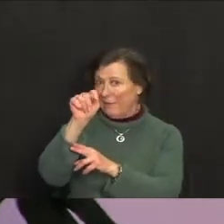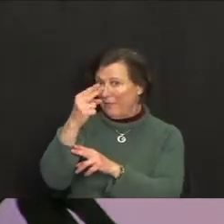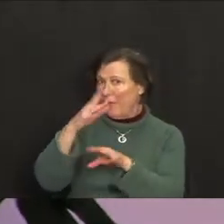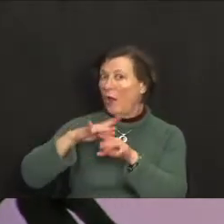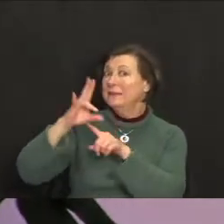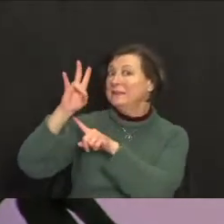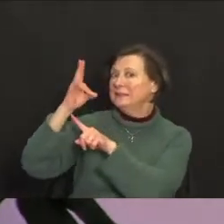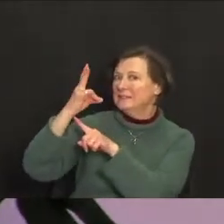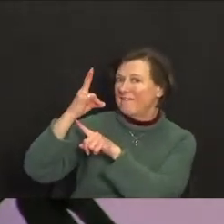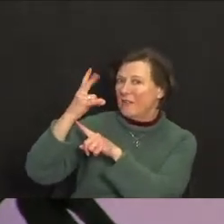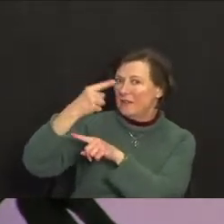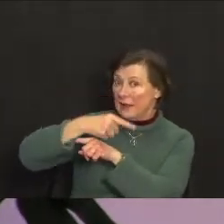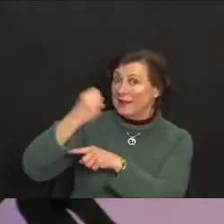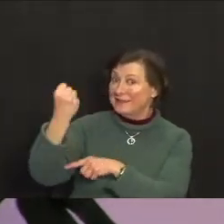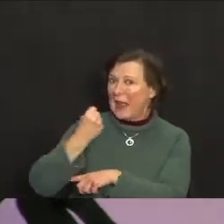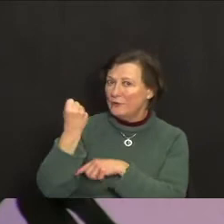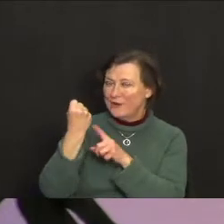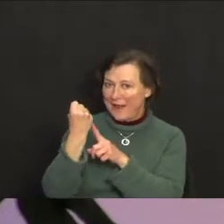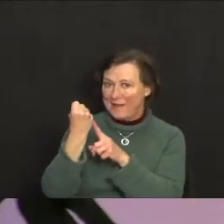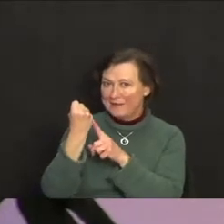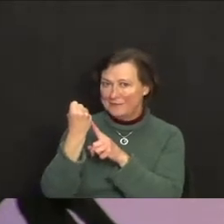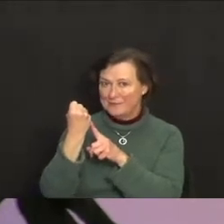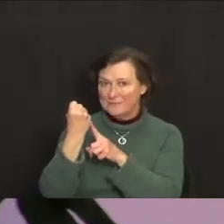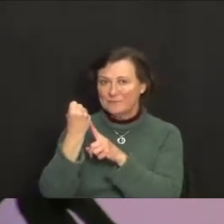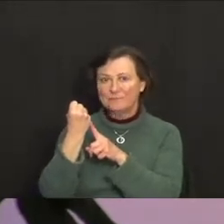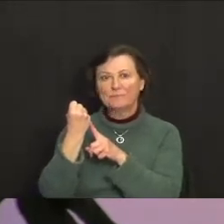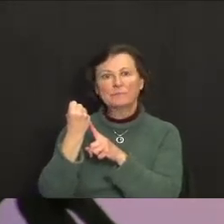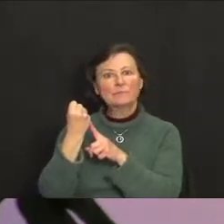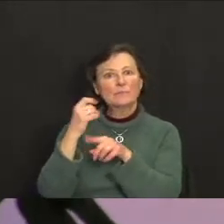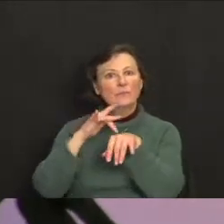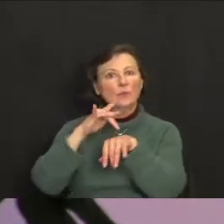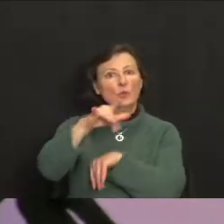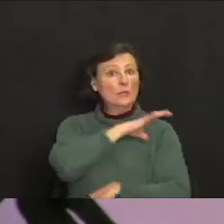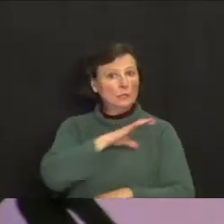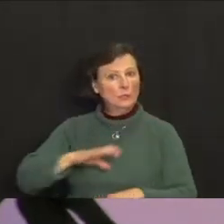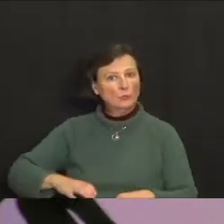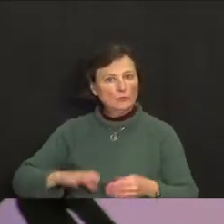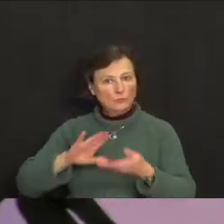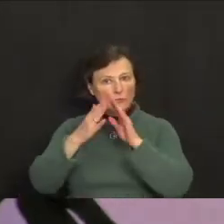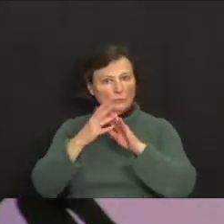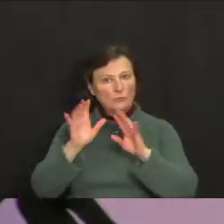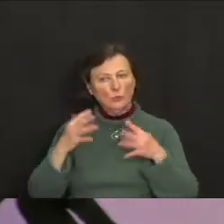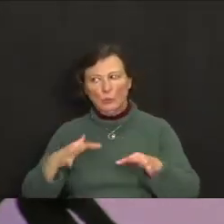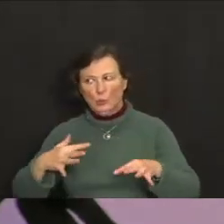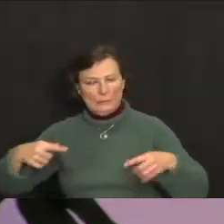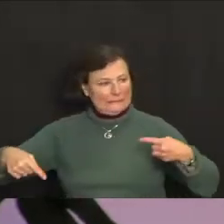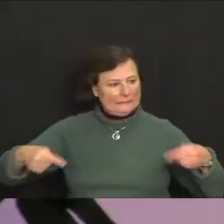Saturday? Early Christian communities have been divided on the question, and some took